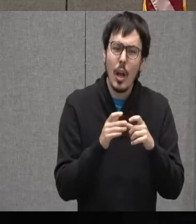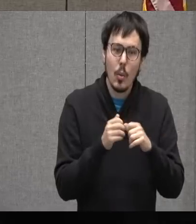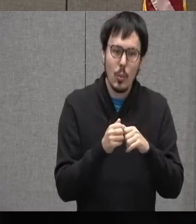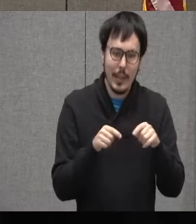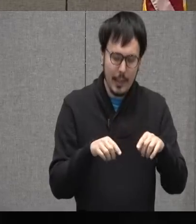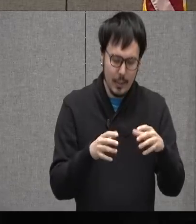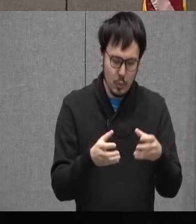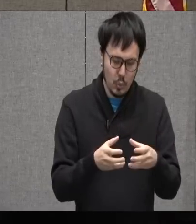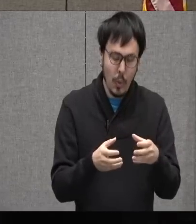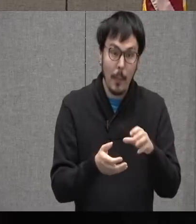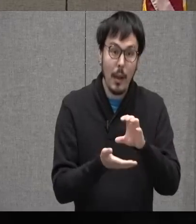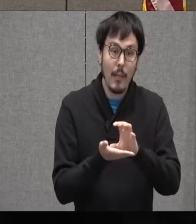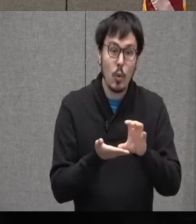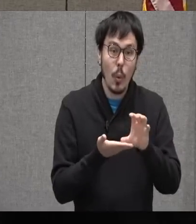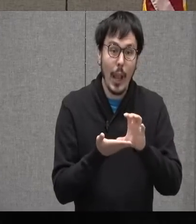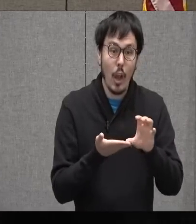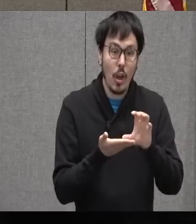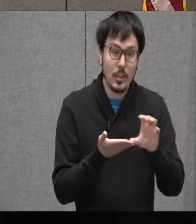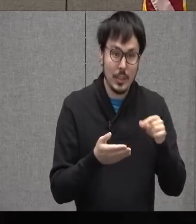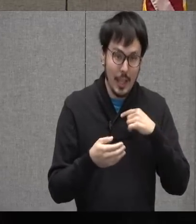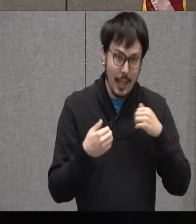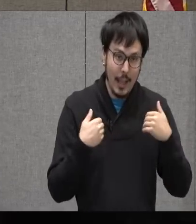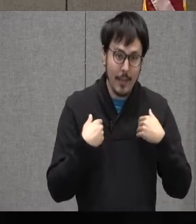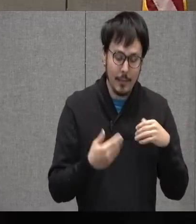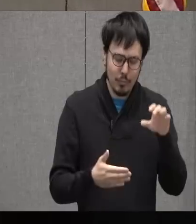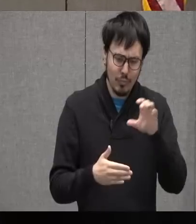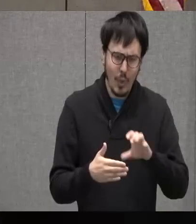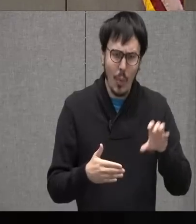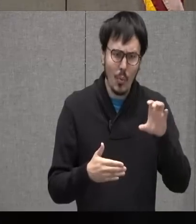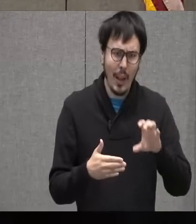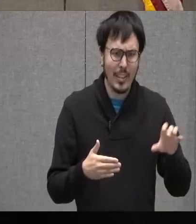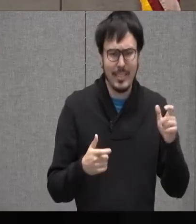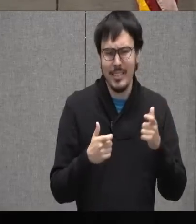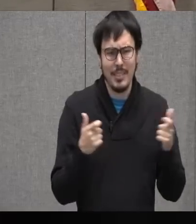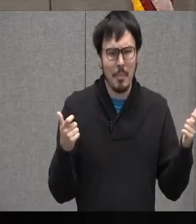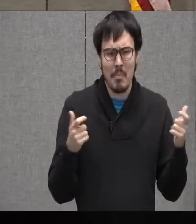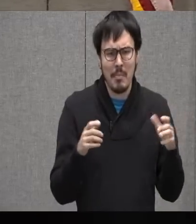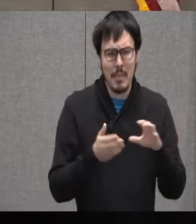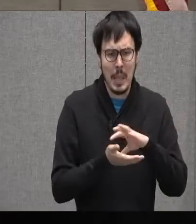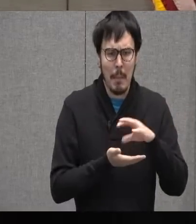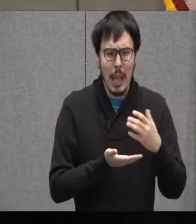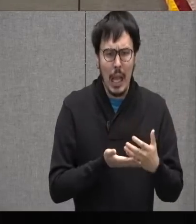that I have here with me today. It's just a big pile of crayons and I was hoping